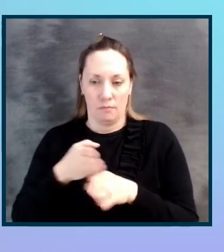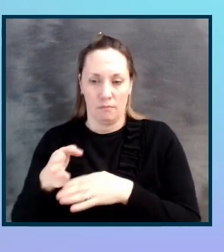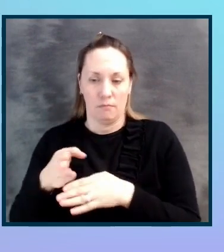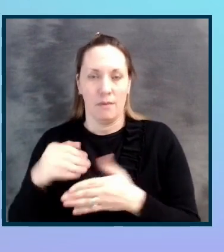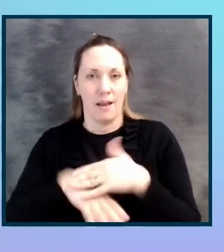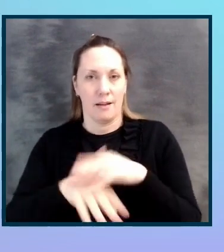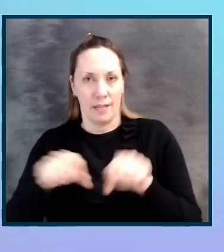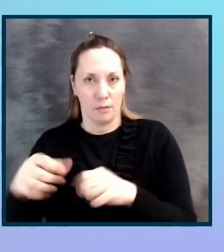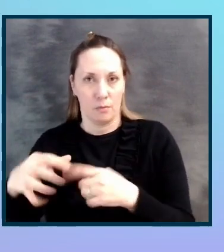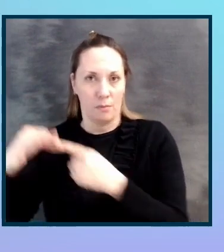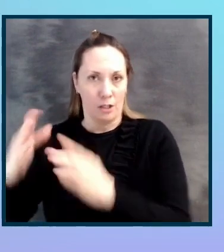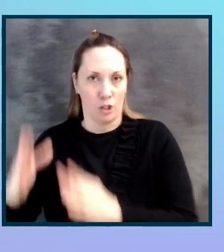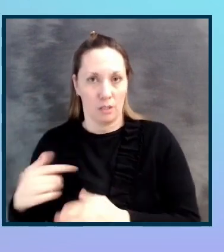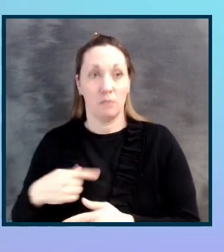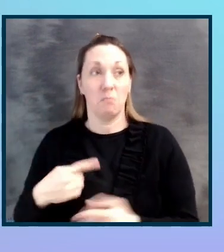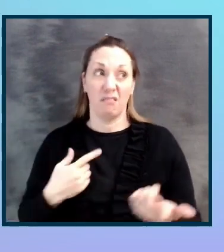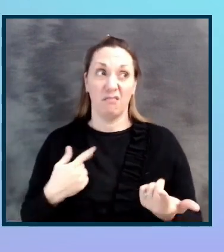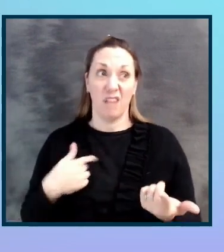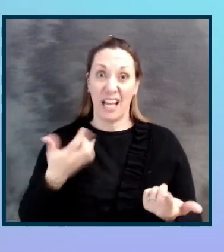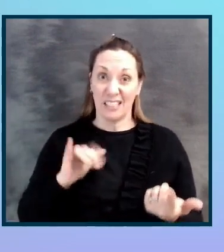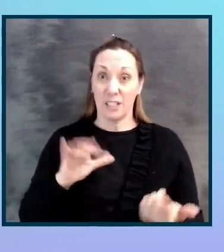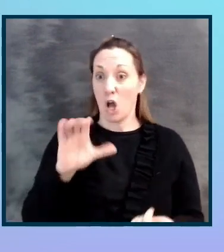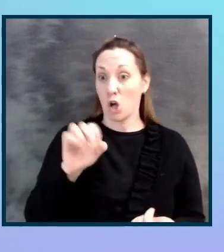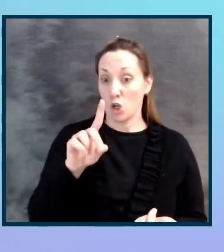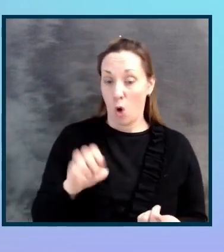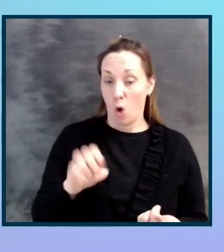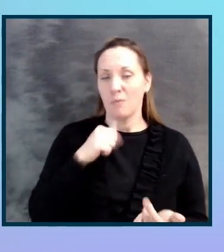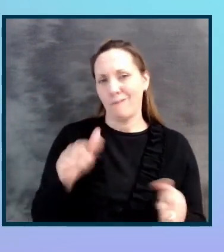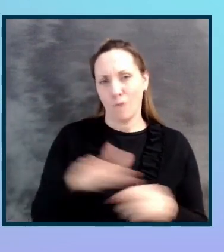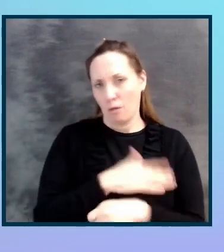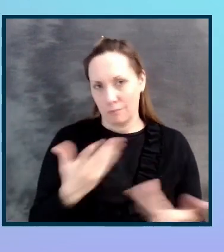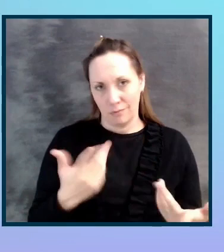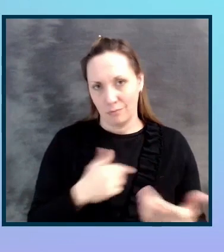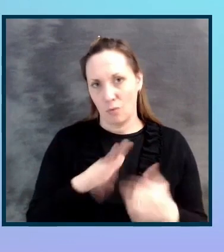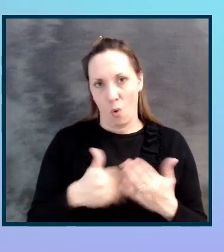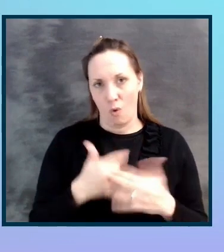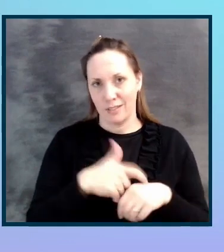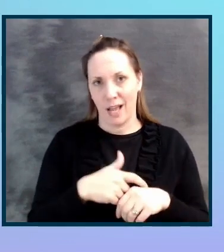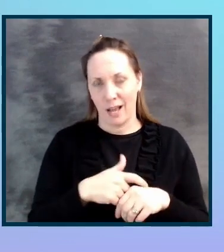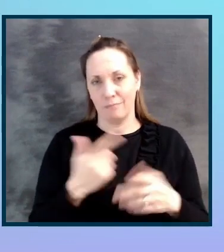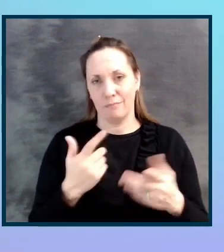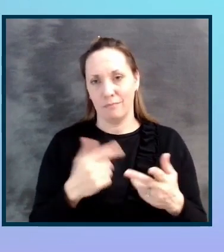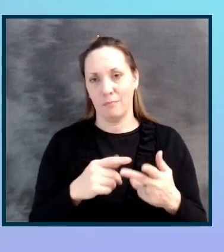But again, I still code, right? It's just not like full-fledged into the wild, things like that and examples and things,